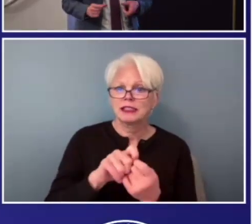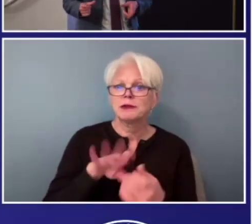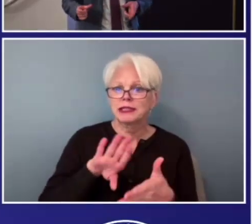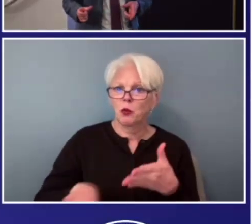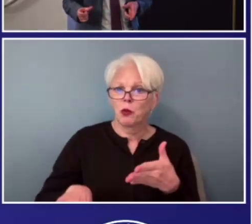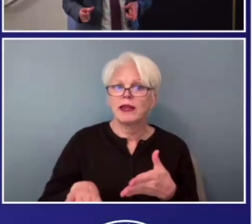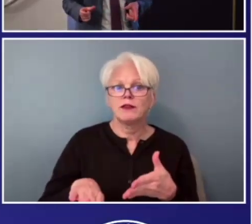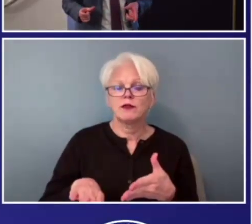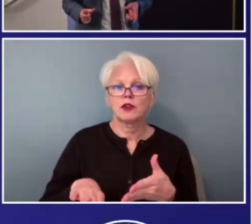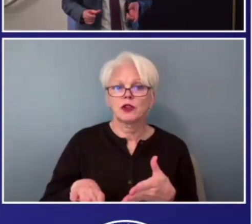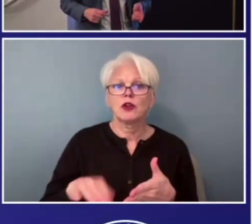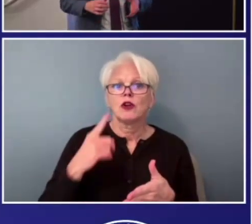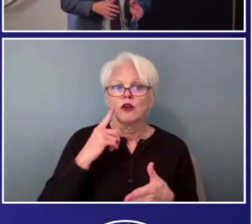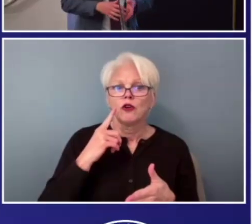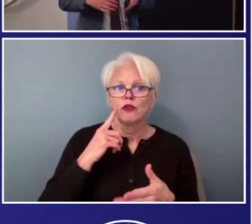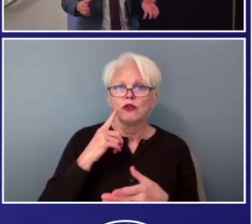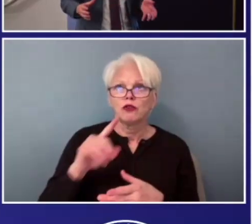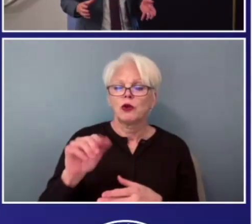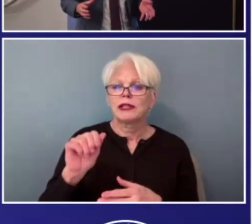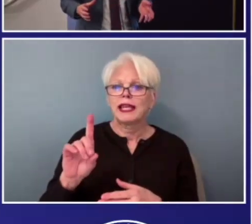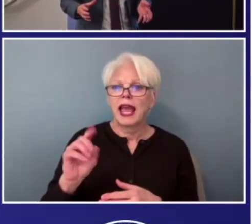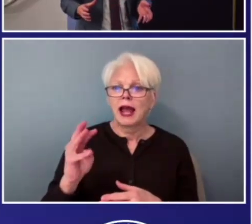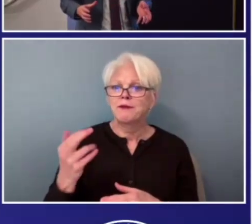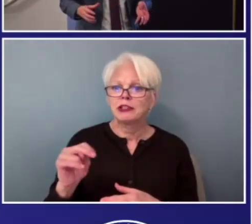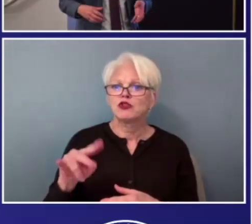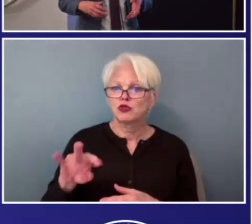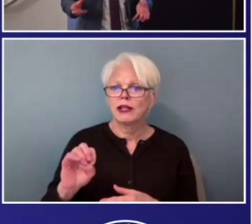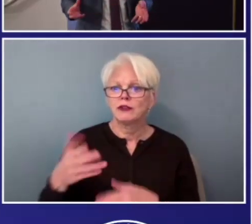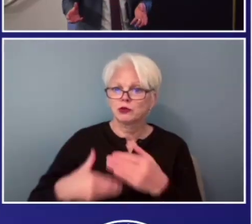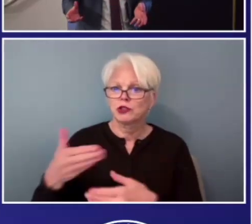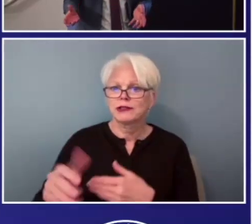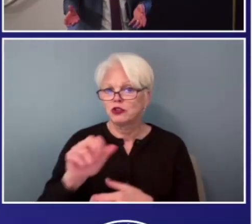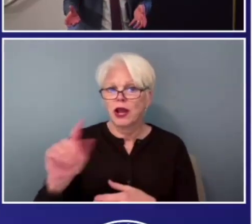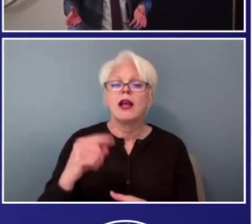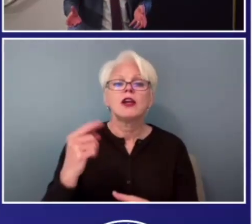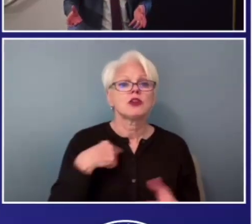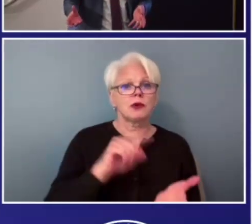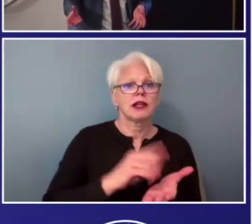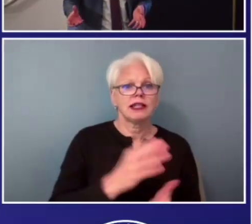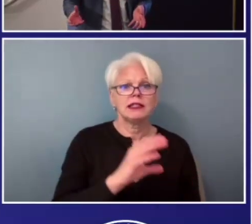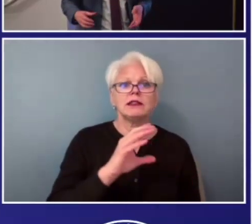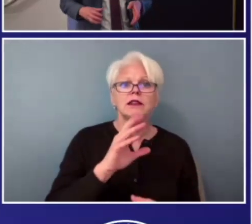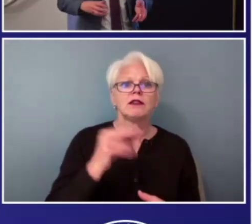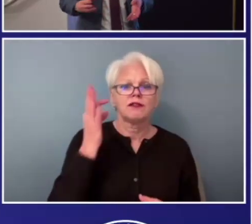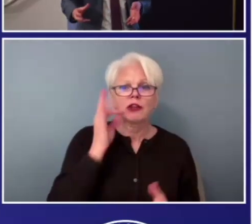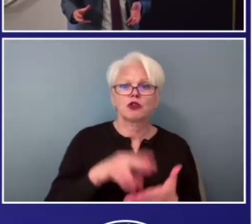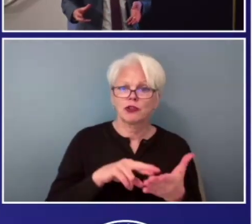to the Administrative Procedure Act. So we publish something in the Federal Register that has essentially the effect of a rule that doesn't have to go through